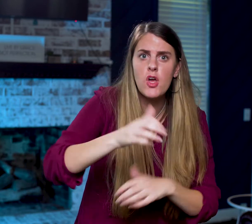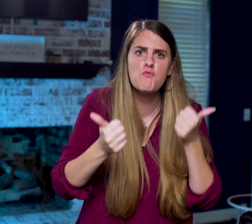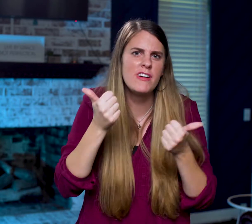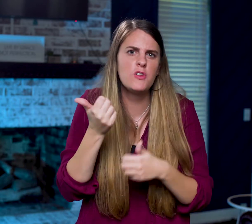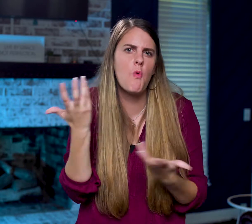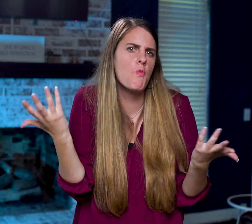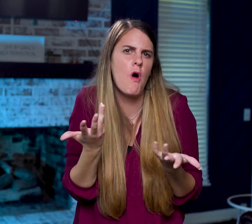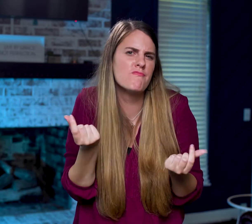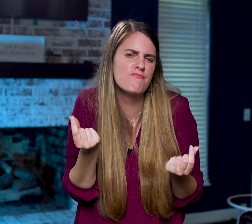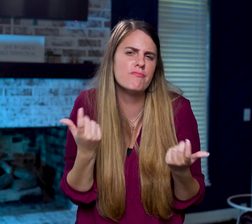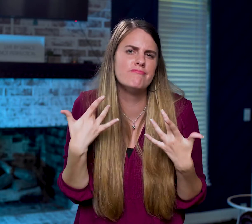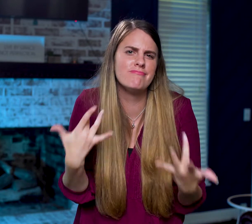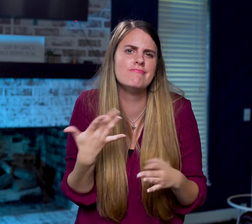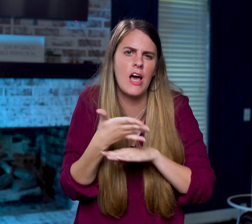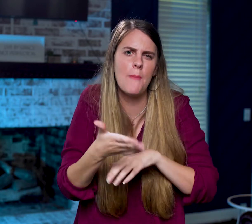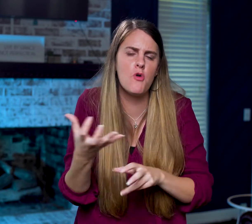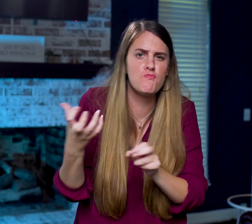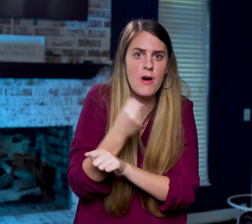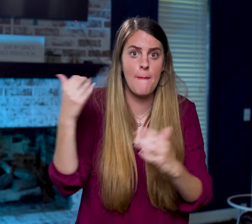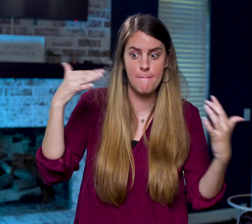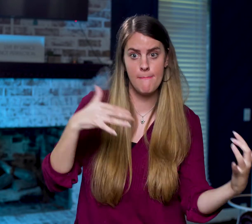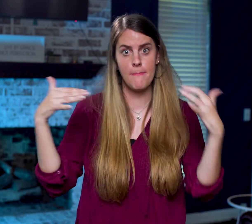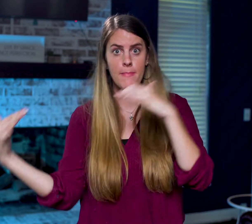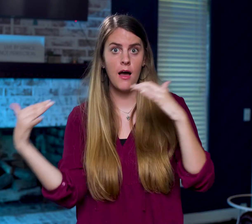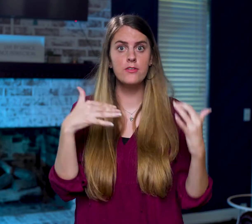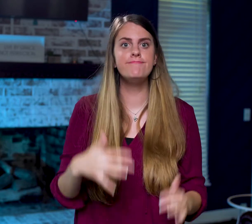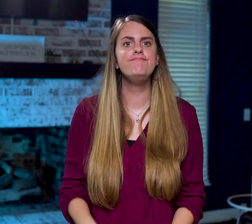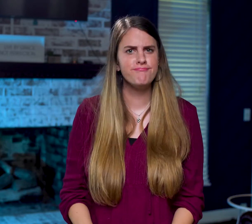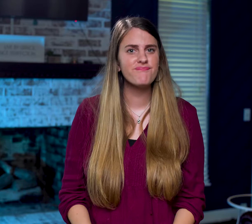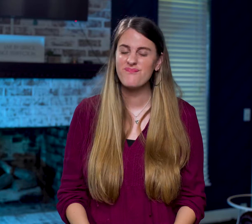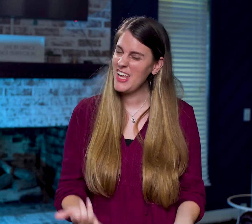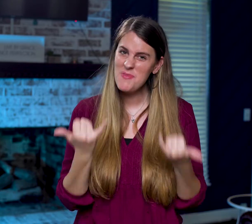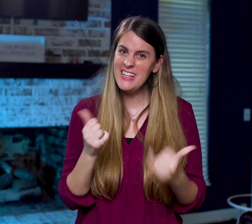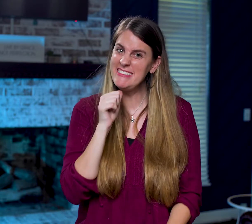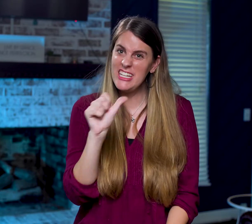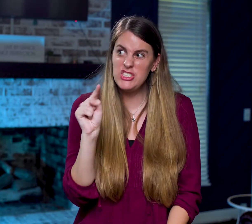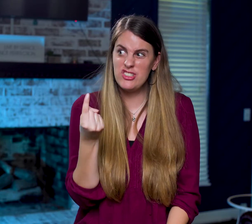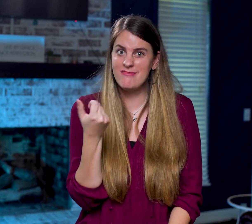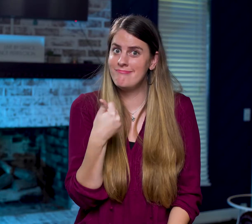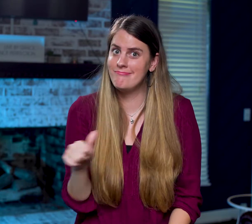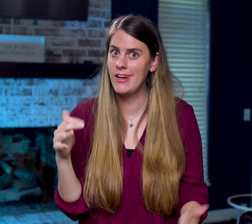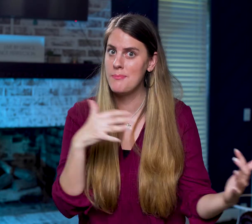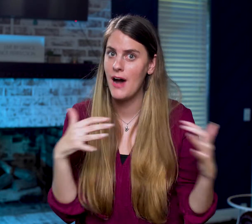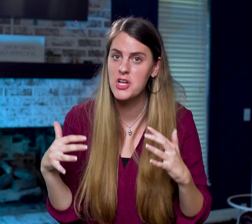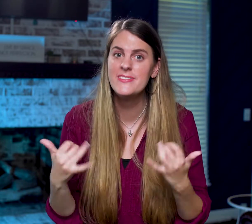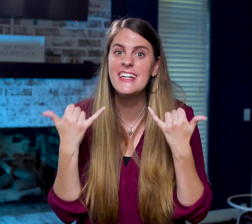which is what they typically do after winning a battle. But this isn’t just any battle.